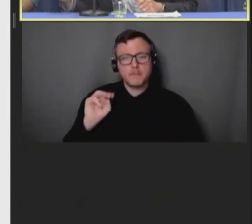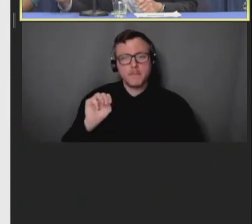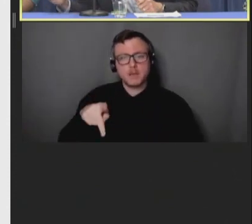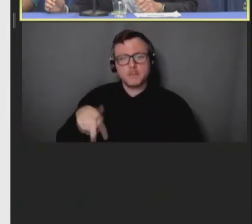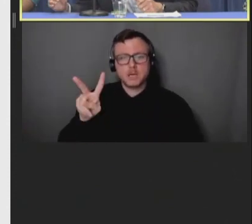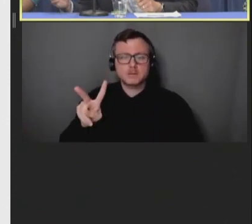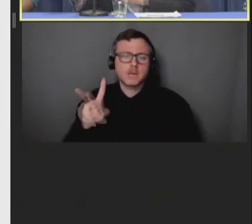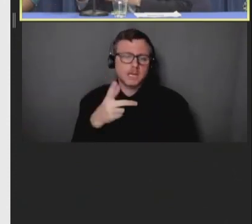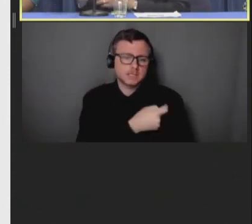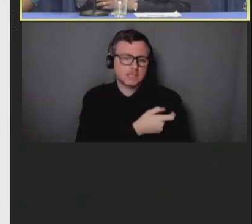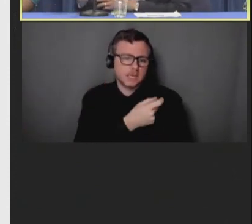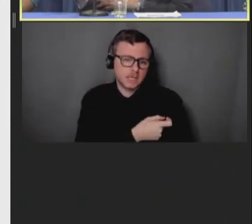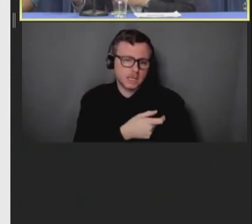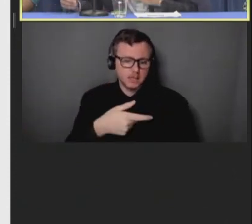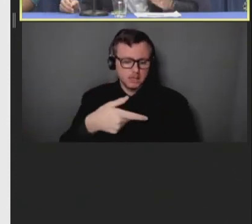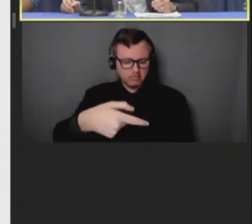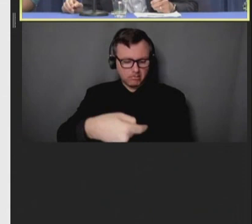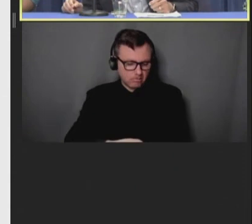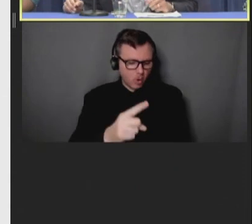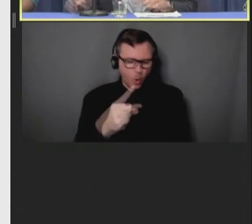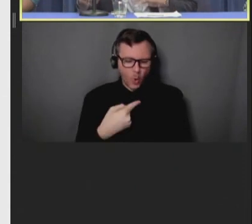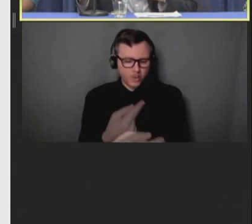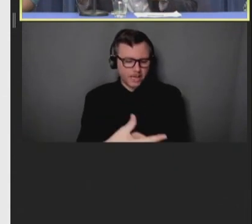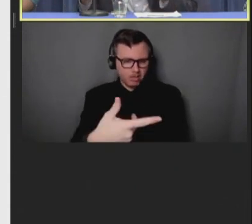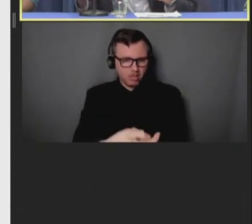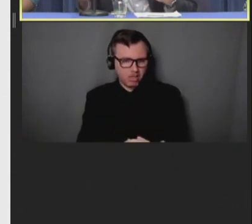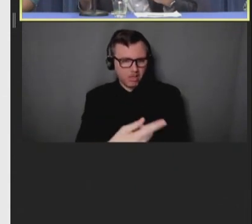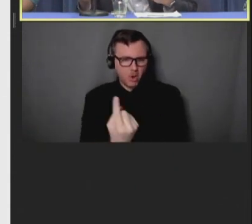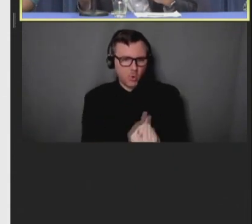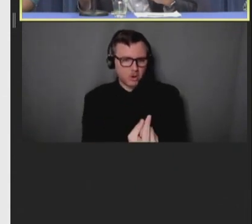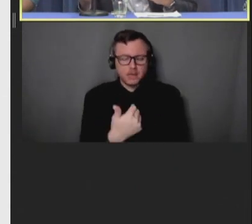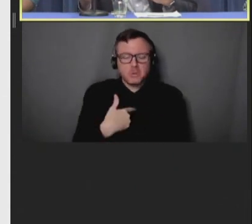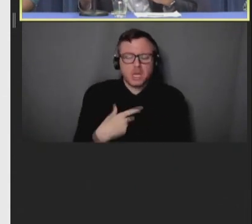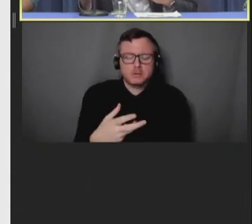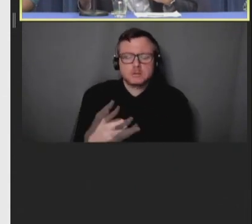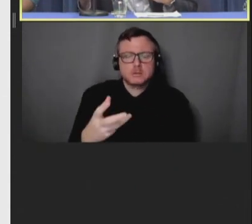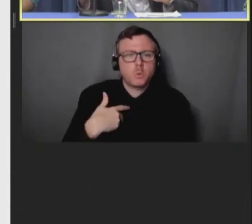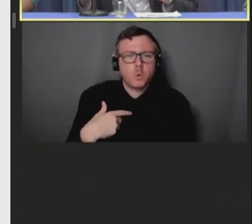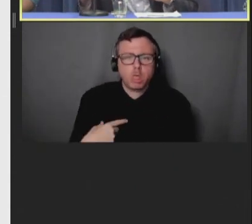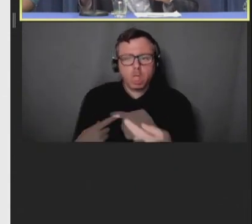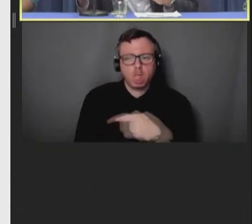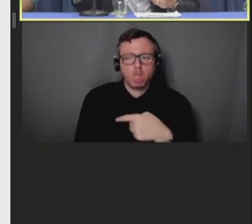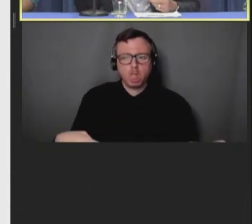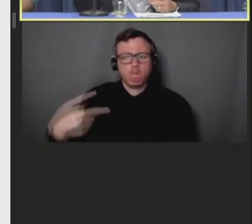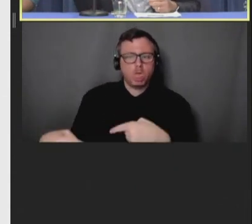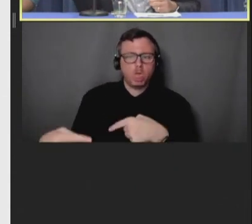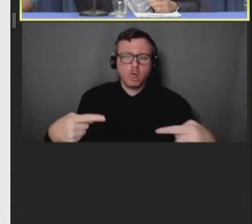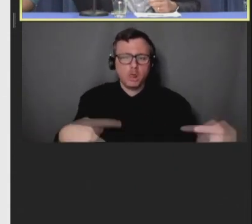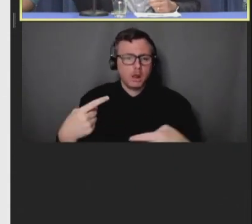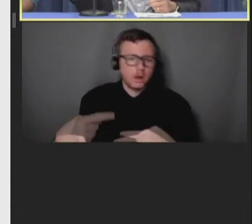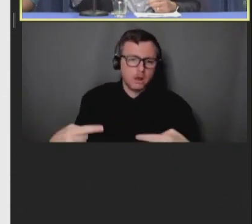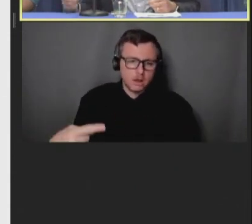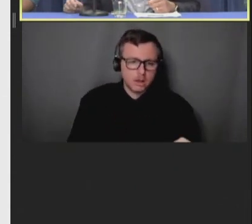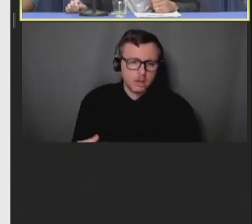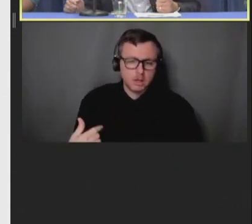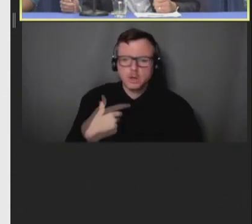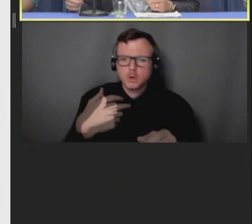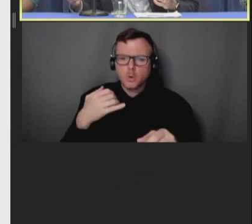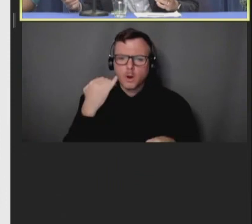be administered anywhere but the forearm. And there was like this long debate about like whether or not you can actually use the -- do it in the back, you know. And like